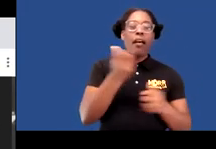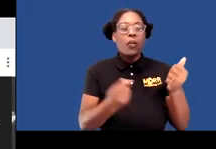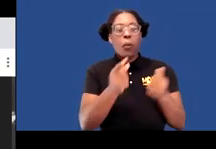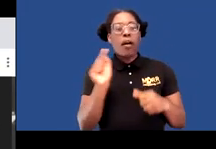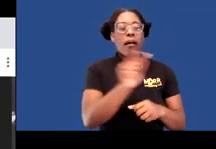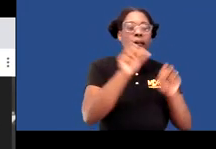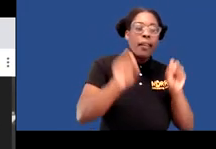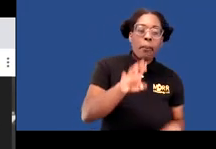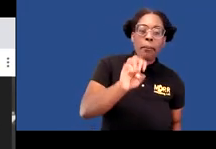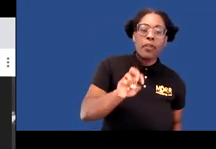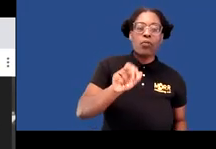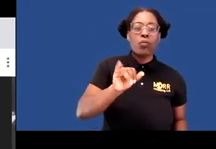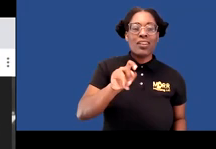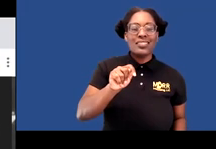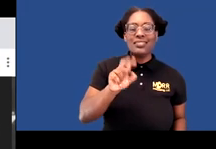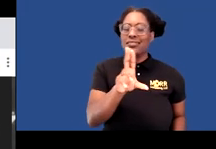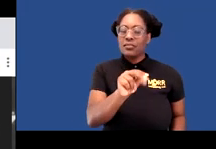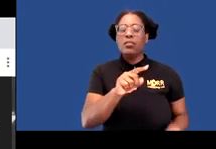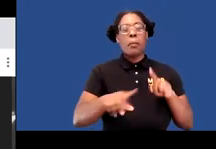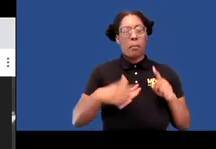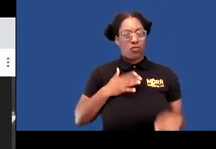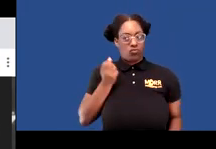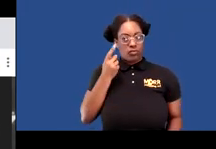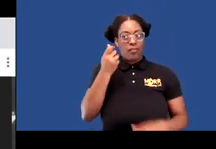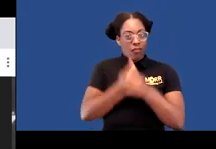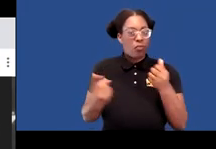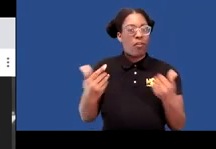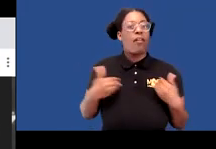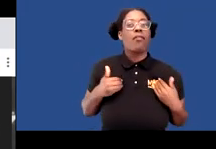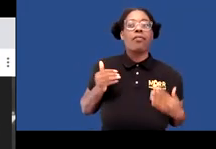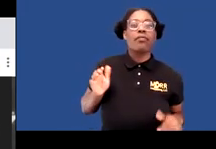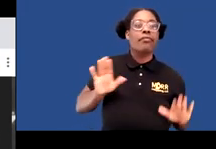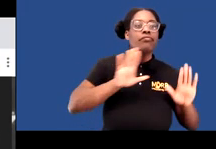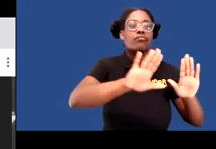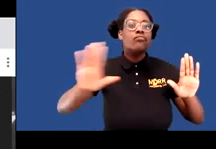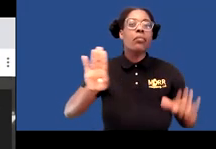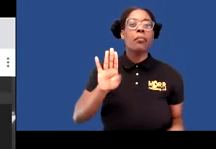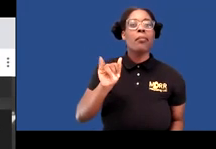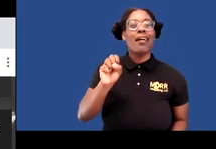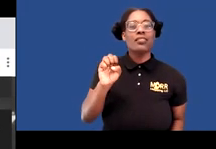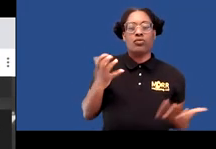That's my particular understanding of it.